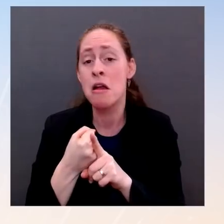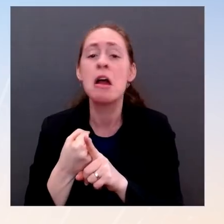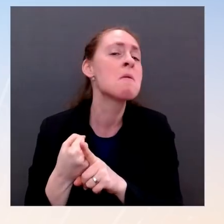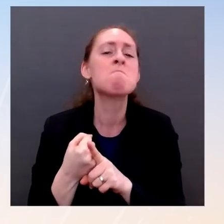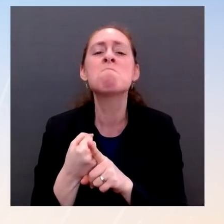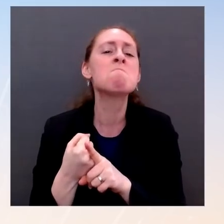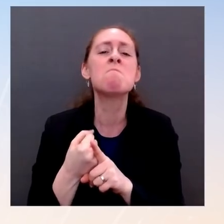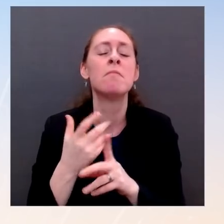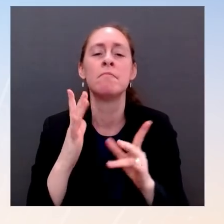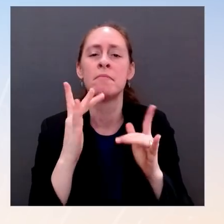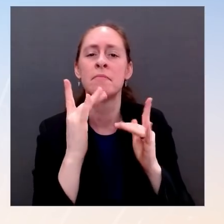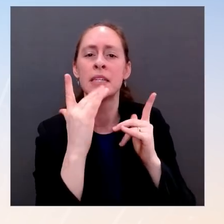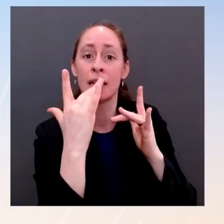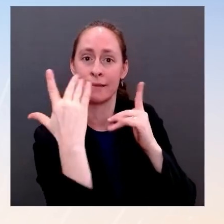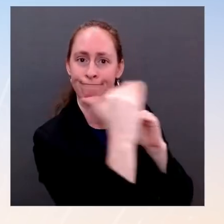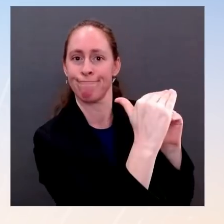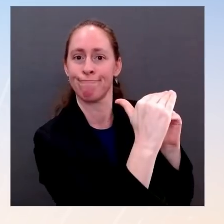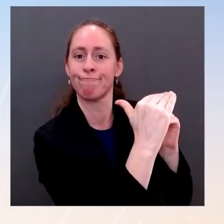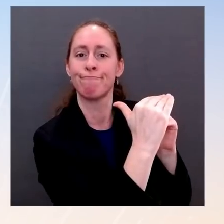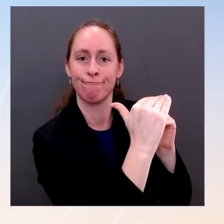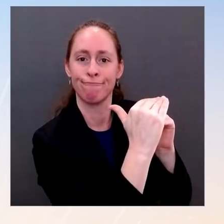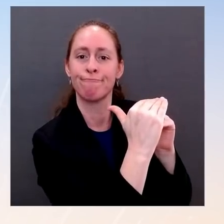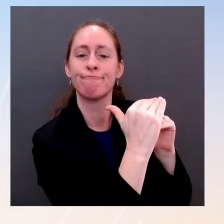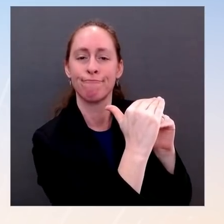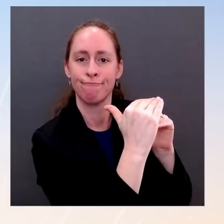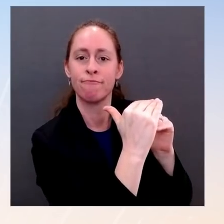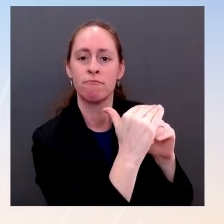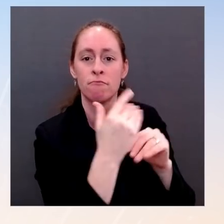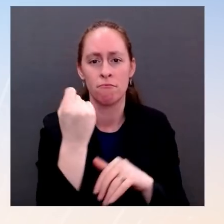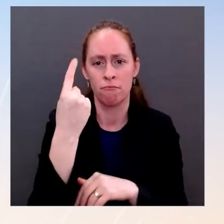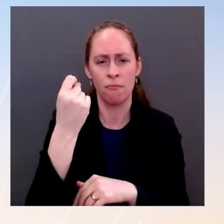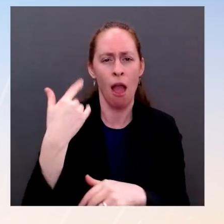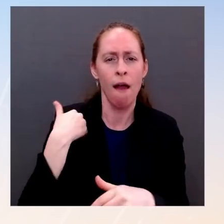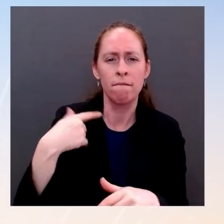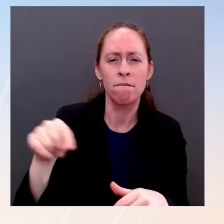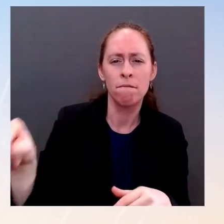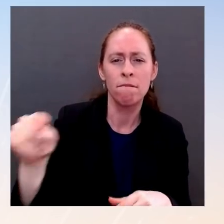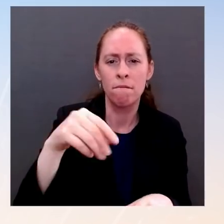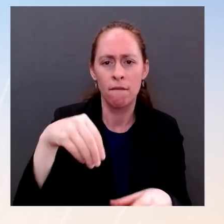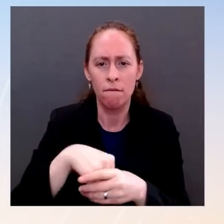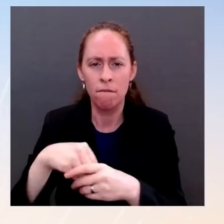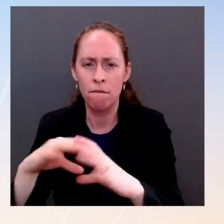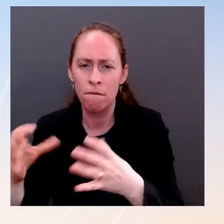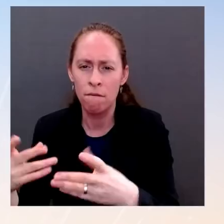and the Ministry of Defense networks. And indeed, we have provided support to our --